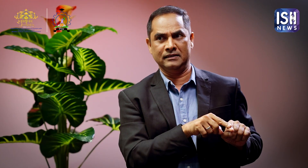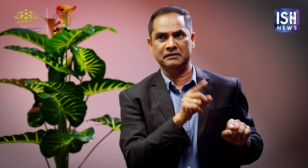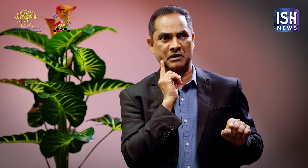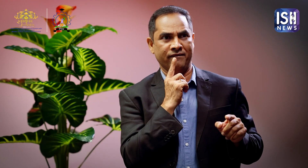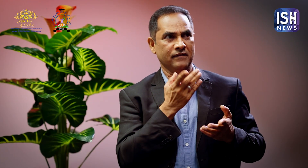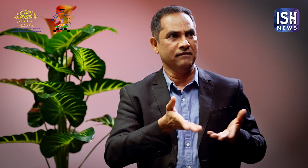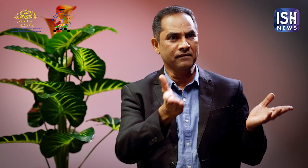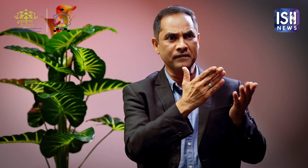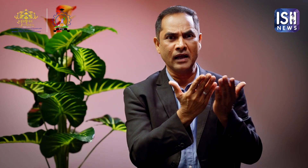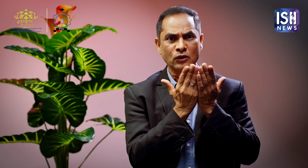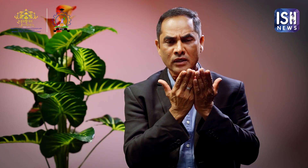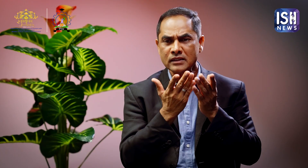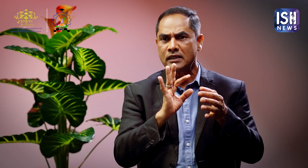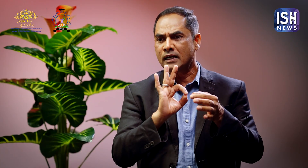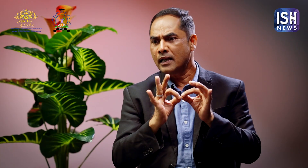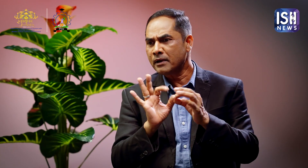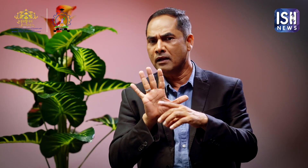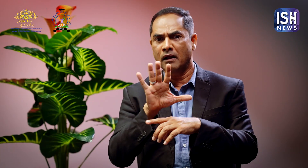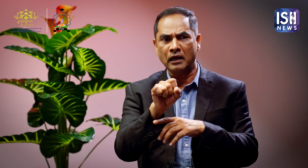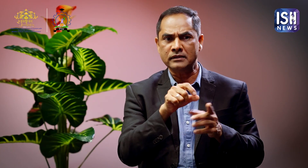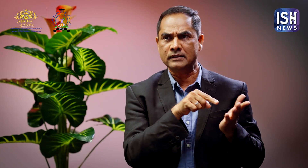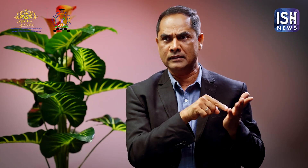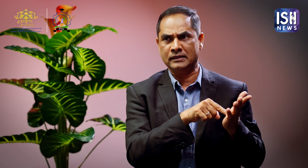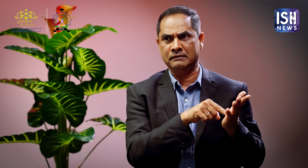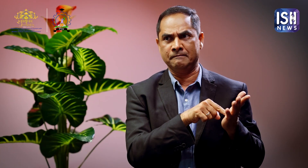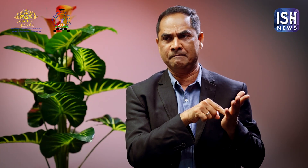this was an investment in Deaf education, building interpreters and enhancing accessibility.